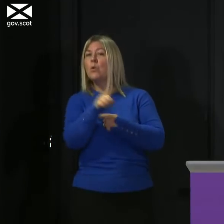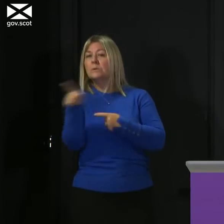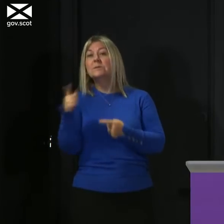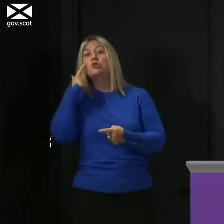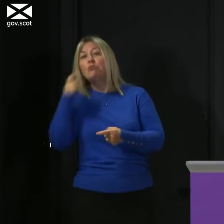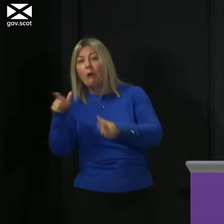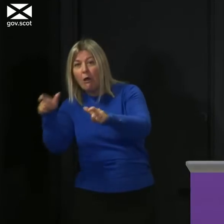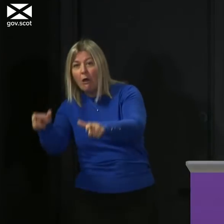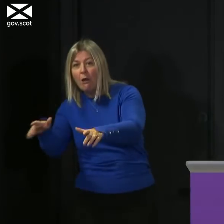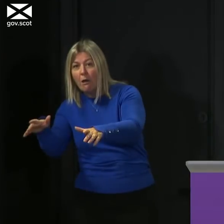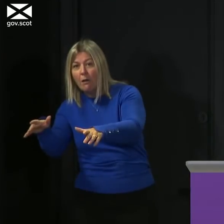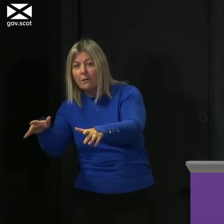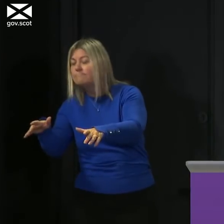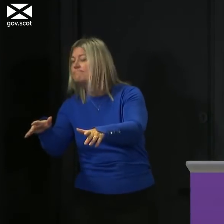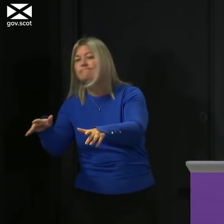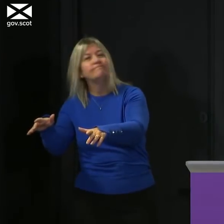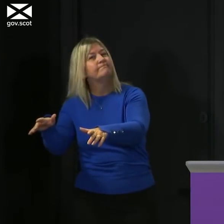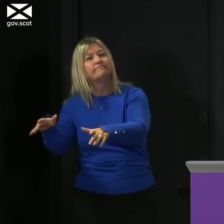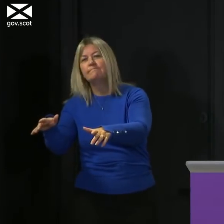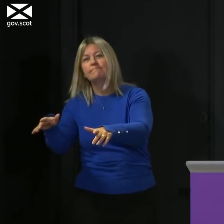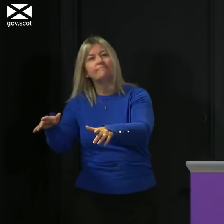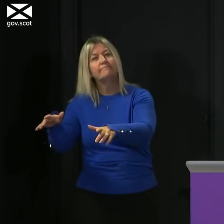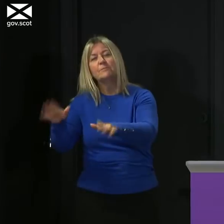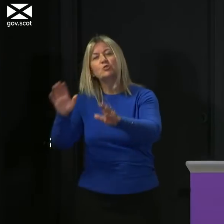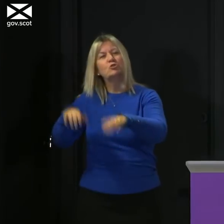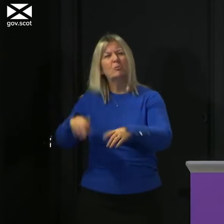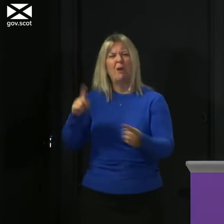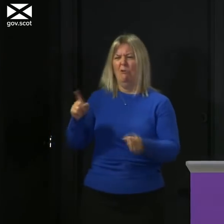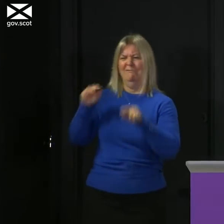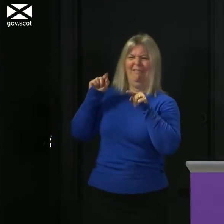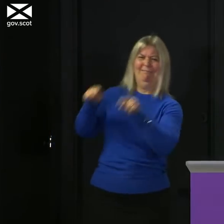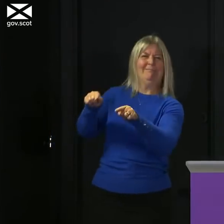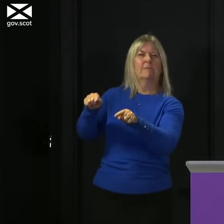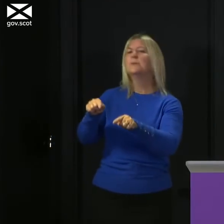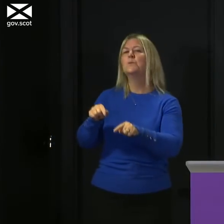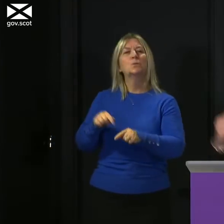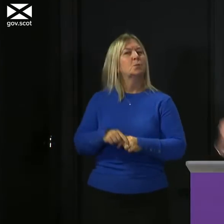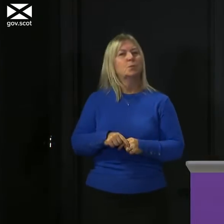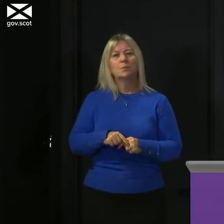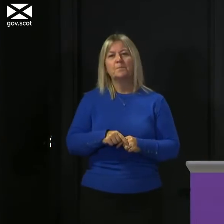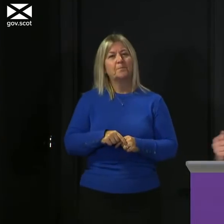that should not give us any room for complacency. Because we know that transmission is rising across